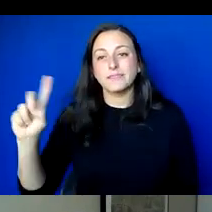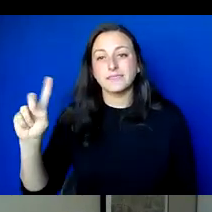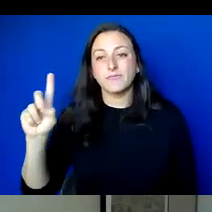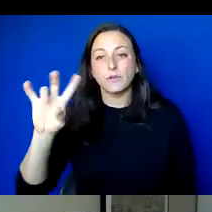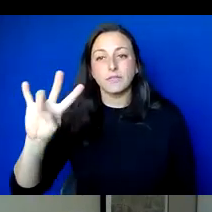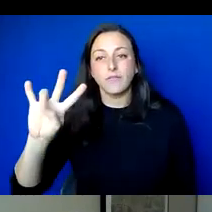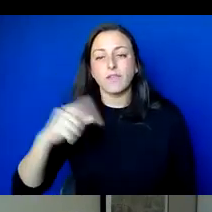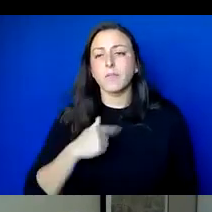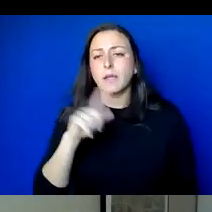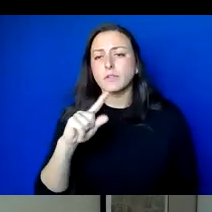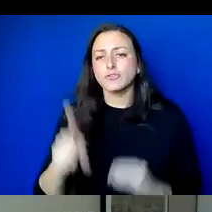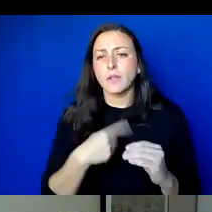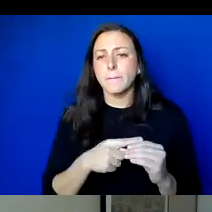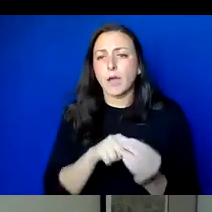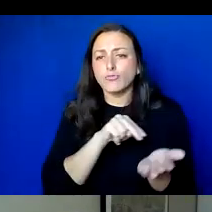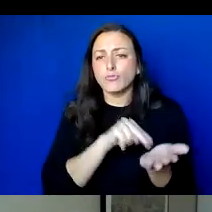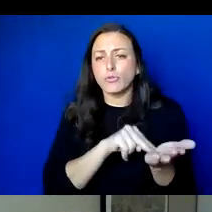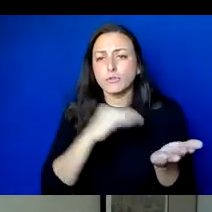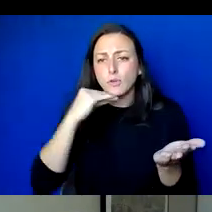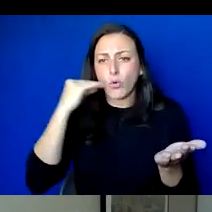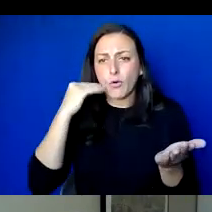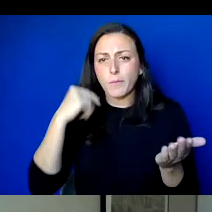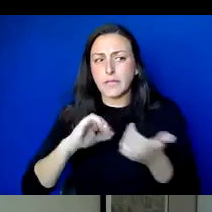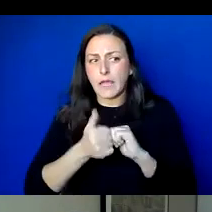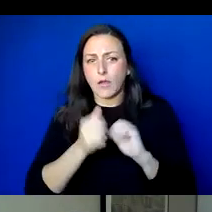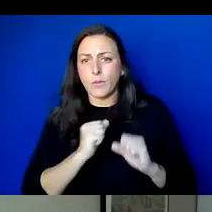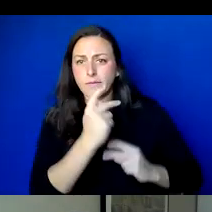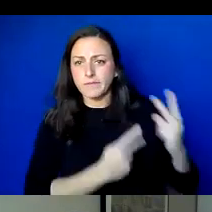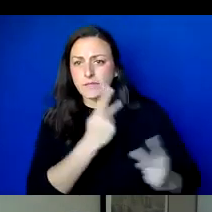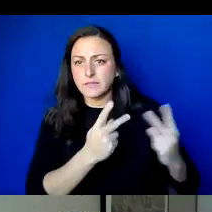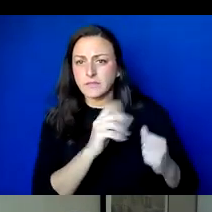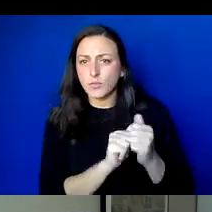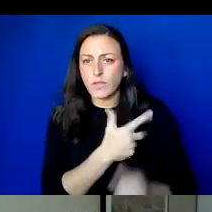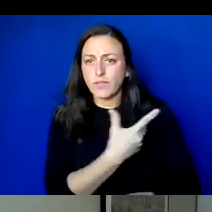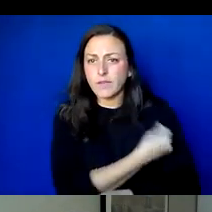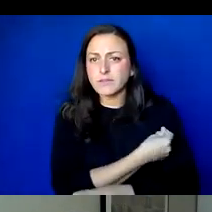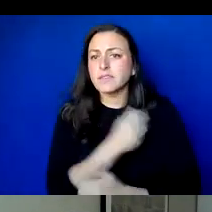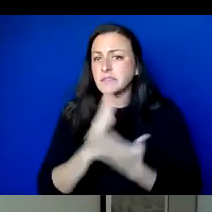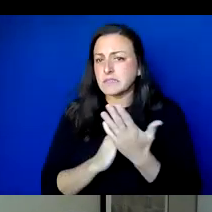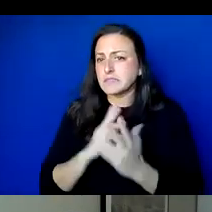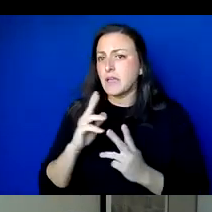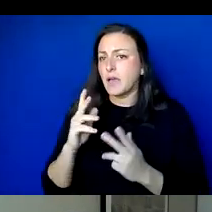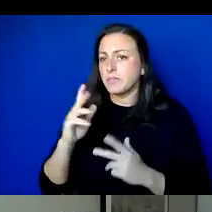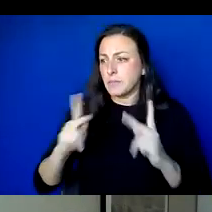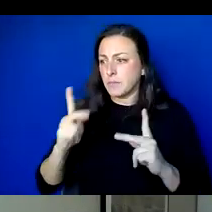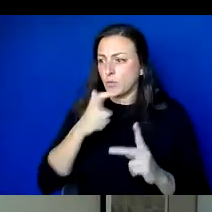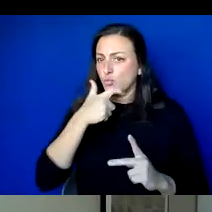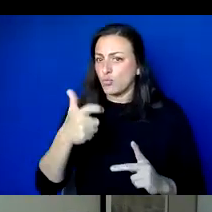homes and visitation when it comes to the vaccine. We're hearing from some of our viewers asking questions about this and they want to know: